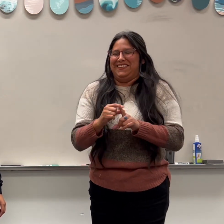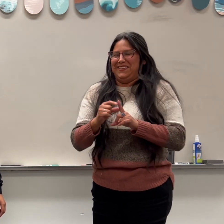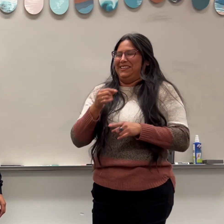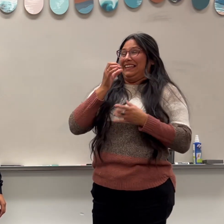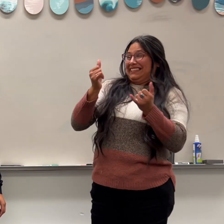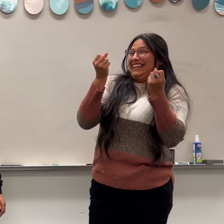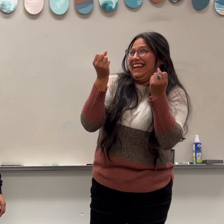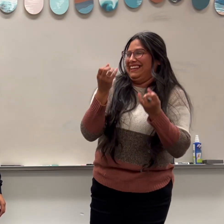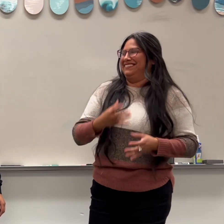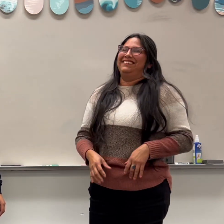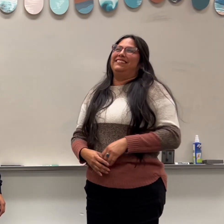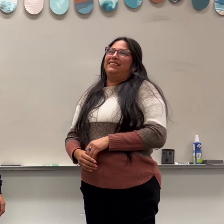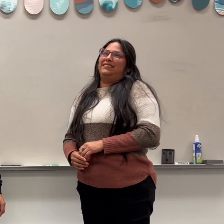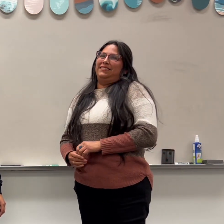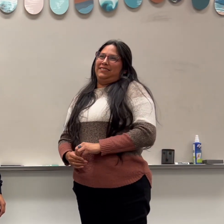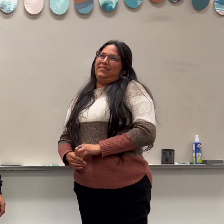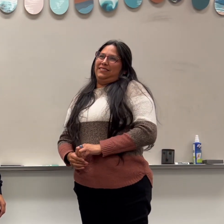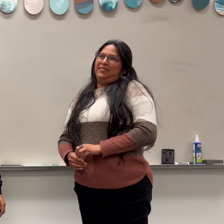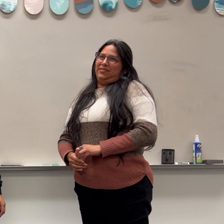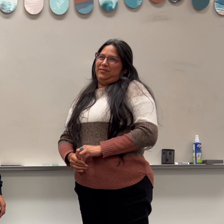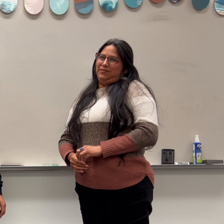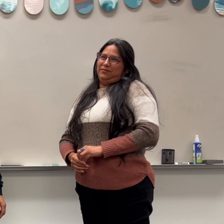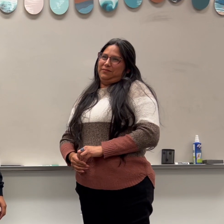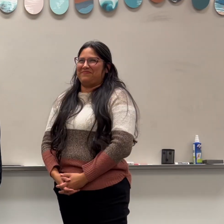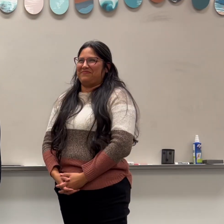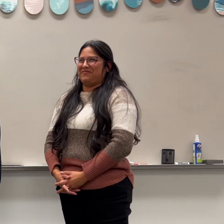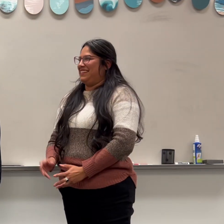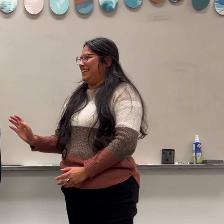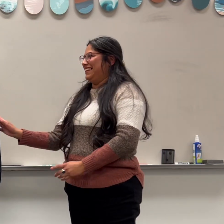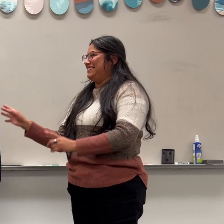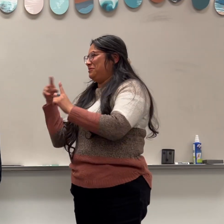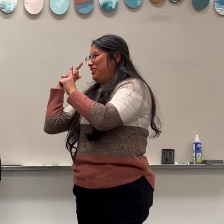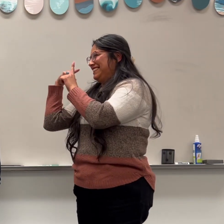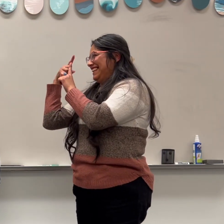I as a mom signed growing up for the sign of strawberry I know a lot of listeners are going to